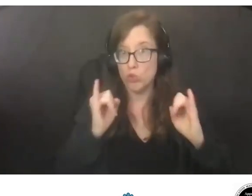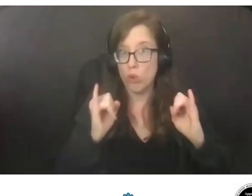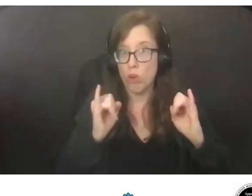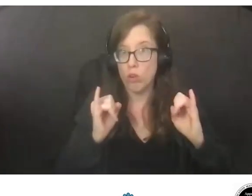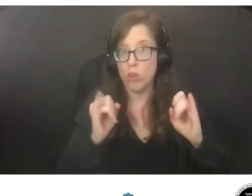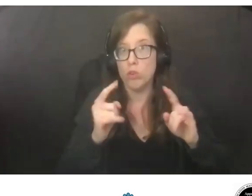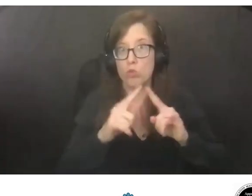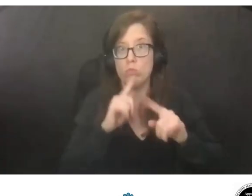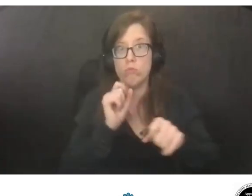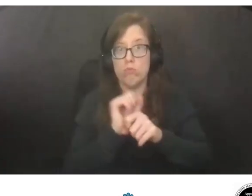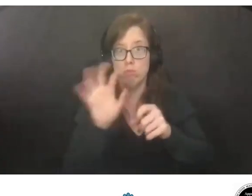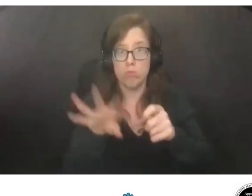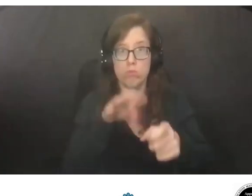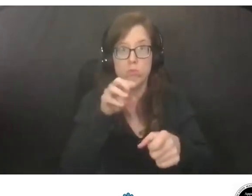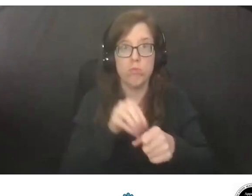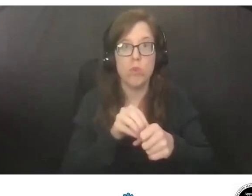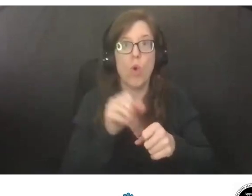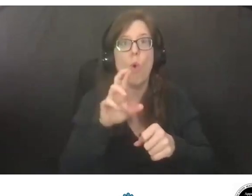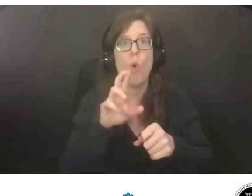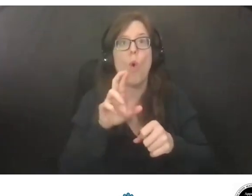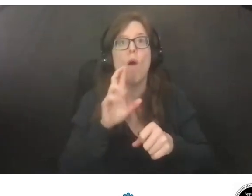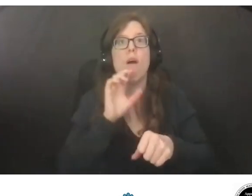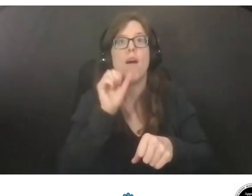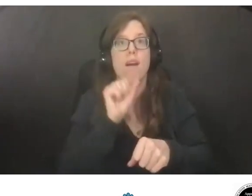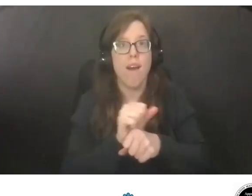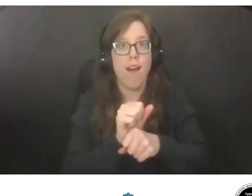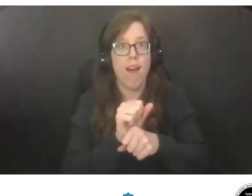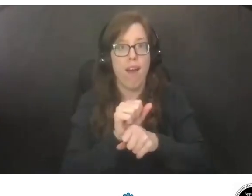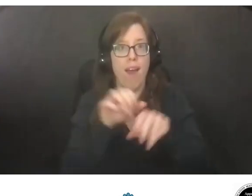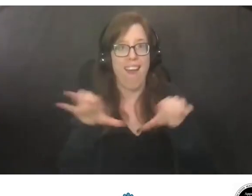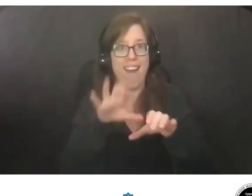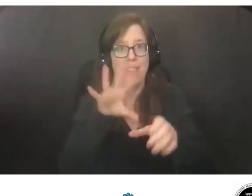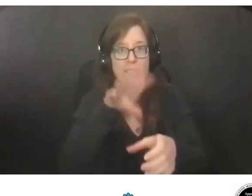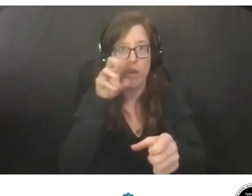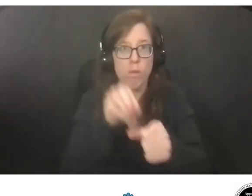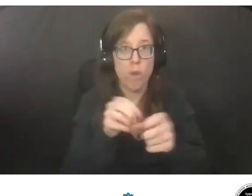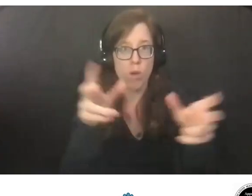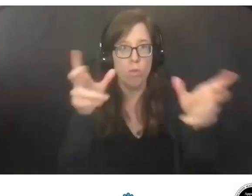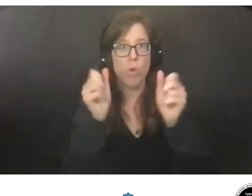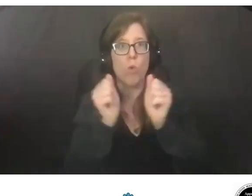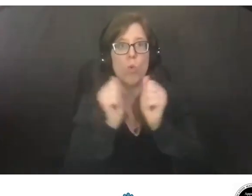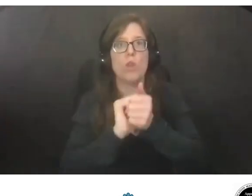in order to participate or be an active spectator of games, sports and social aspects to these events?